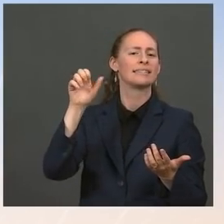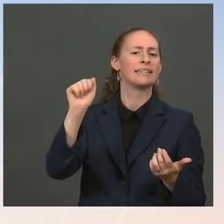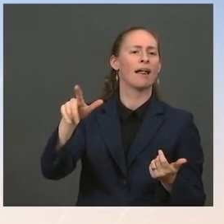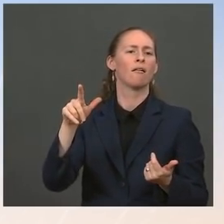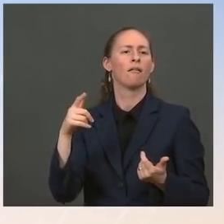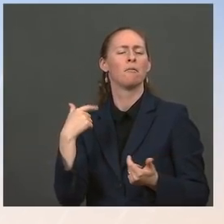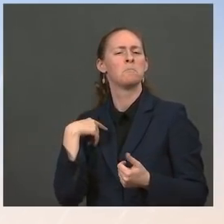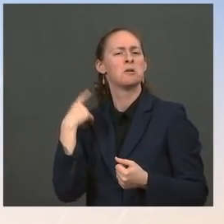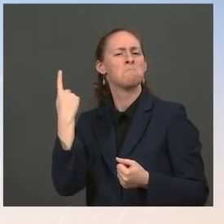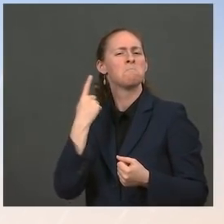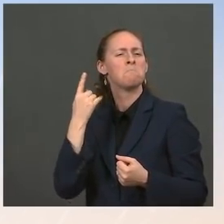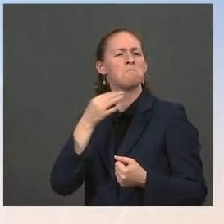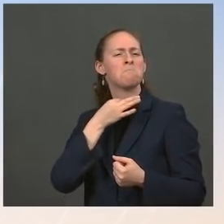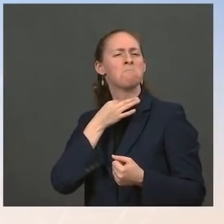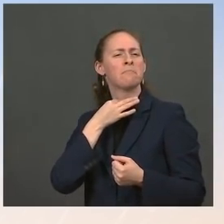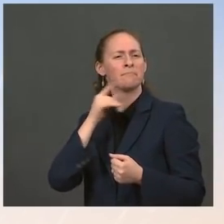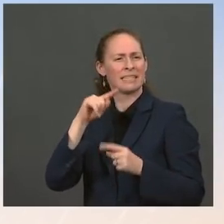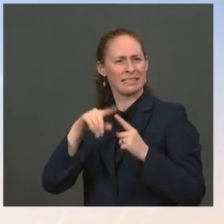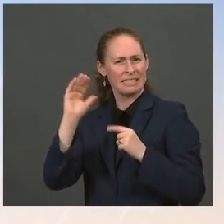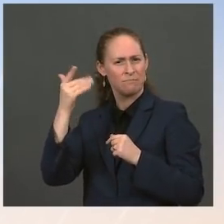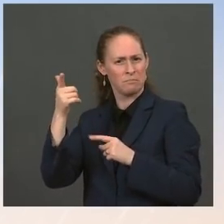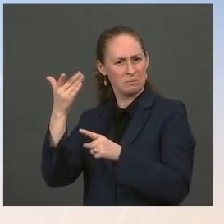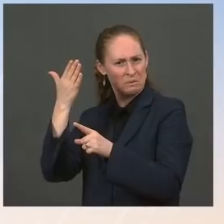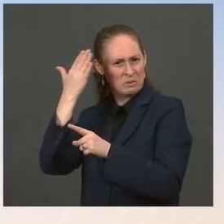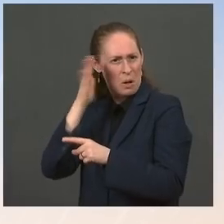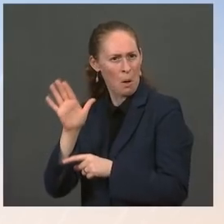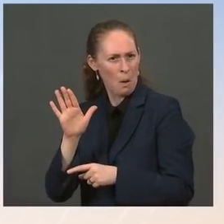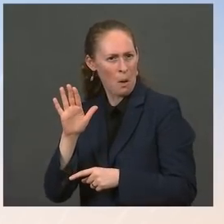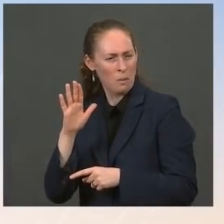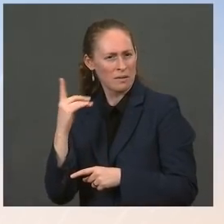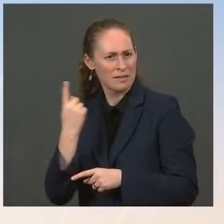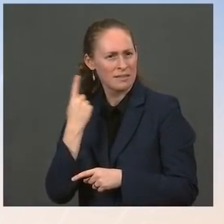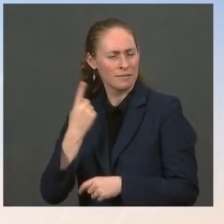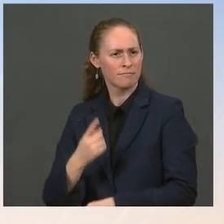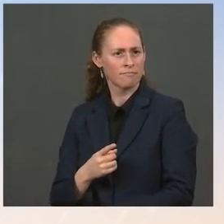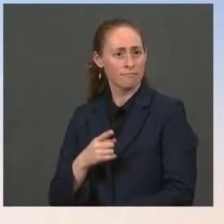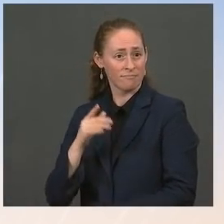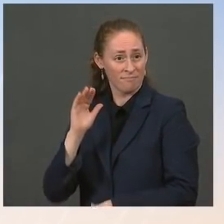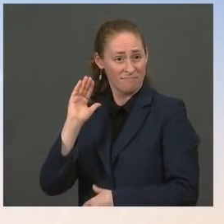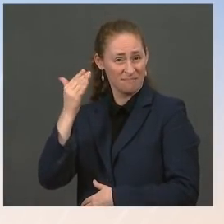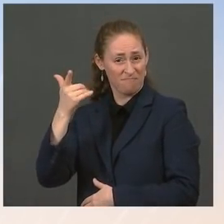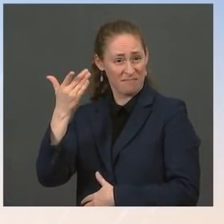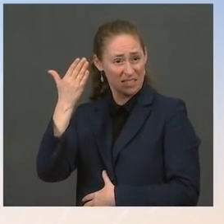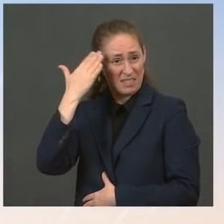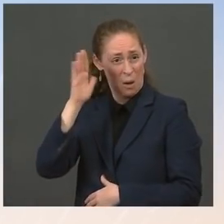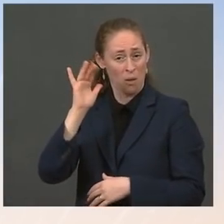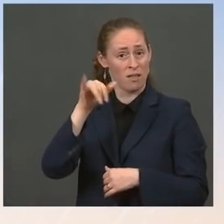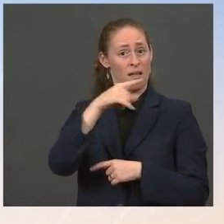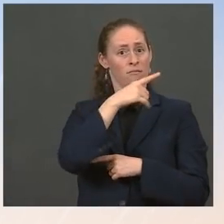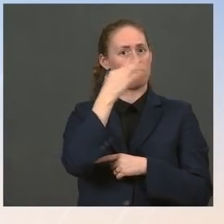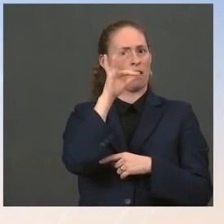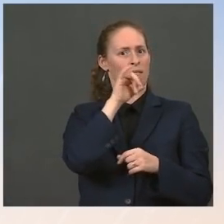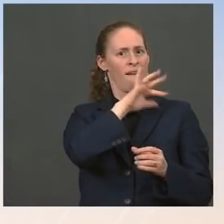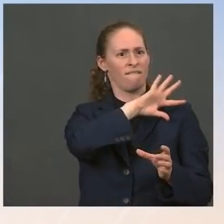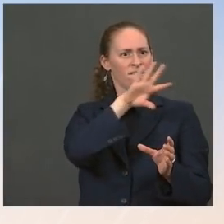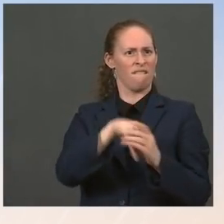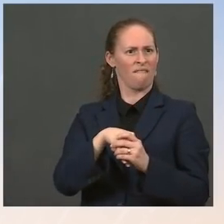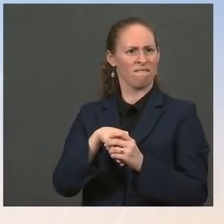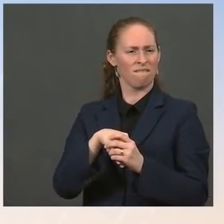Was he not aware that the French weren't read in? Was he not aware of the French deal on conventional submarines?